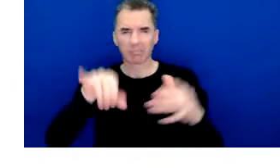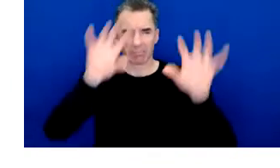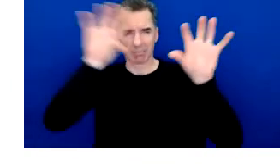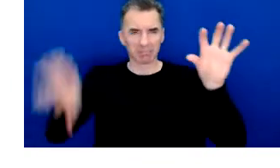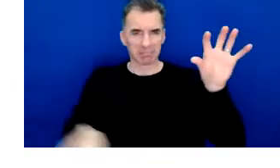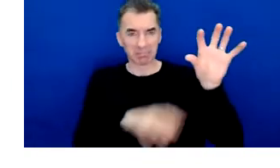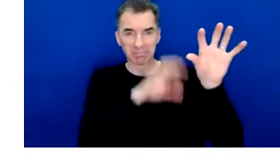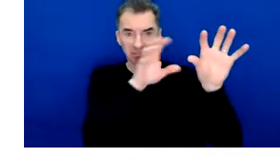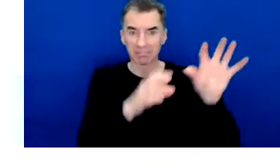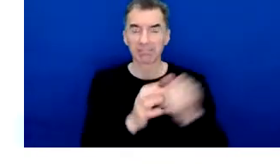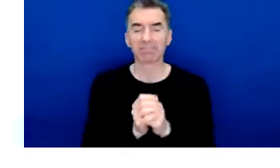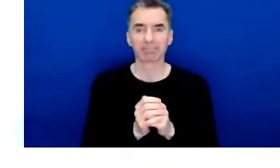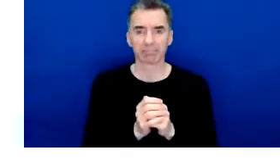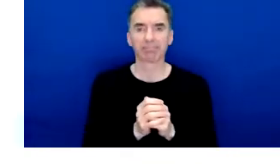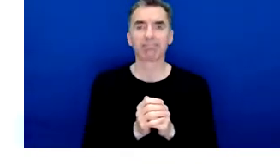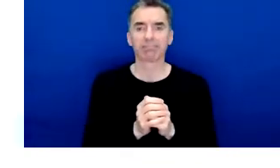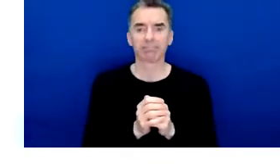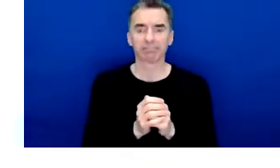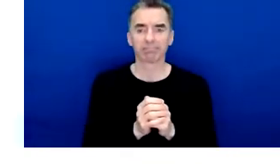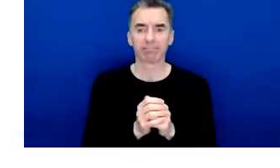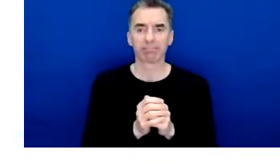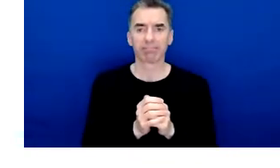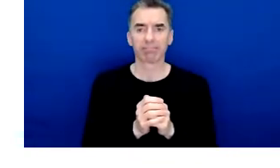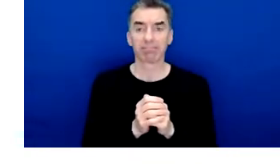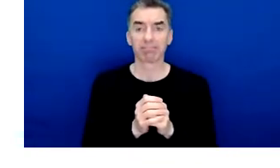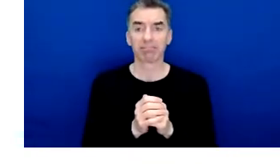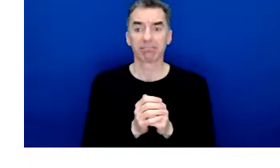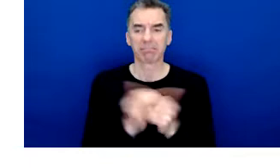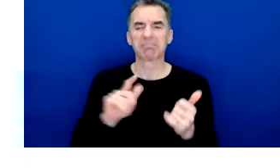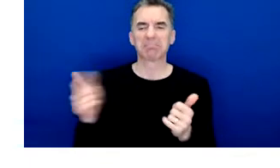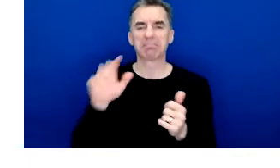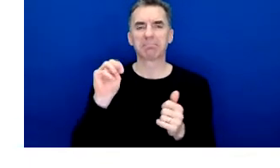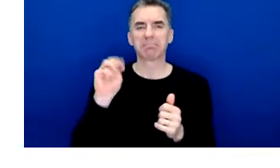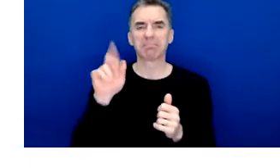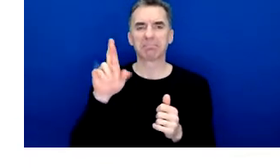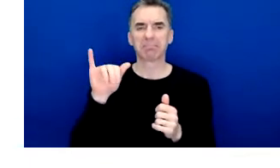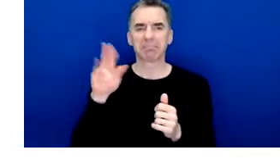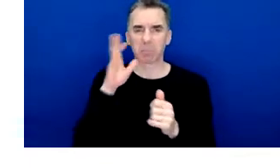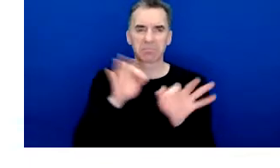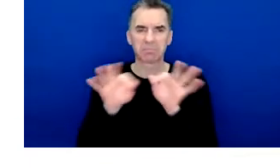recognizing what they were doing. And Maryann's going to kind of add a little something to this.